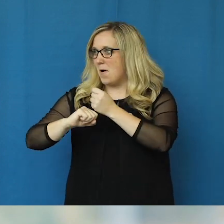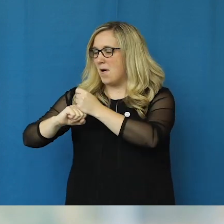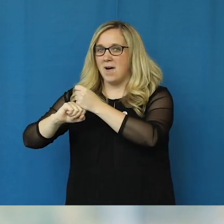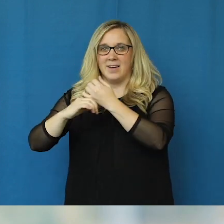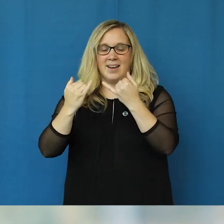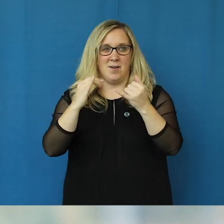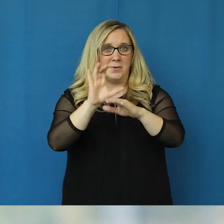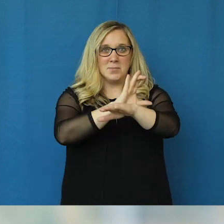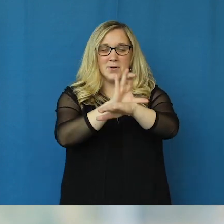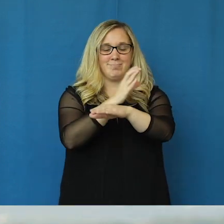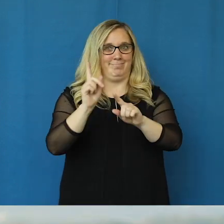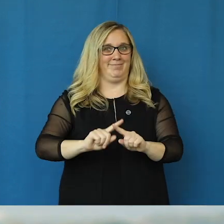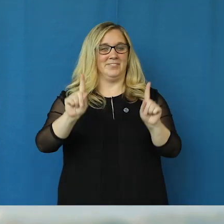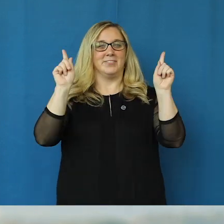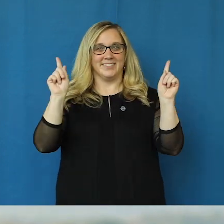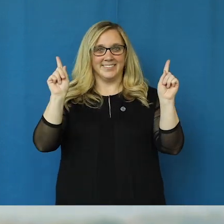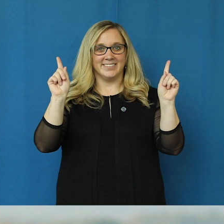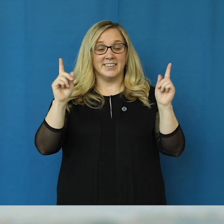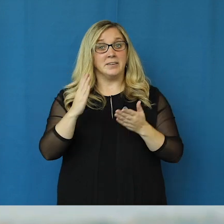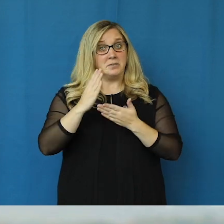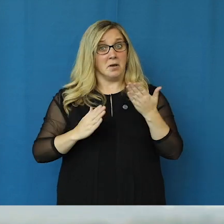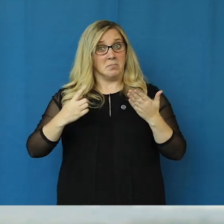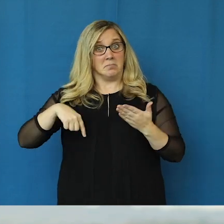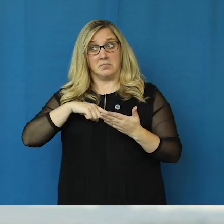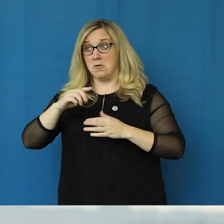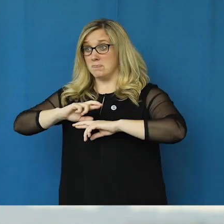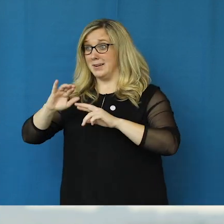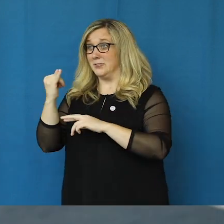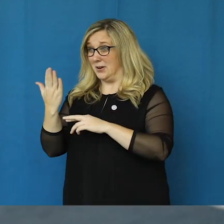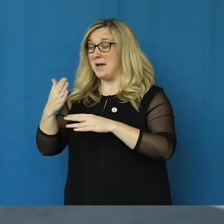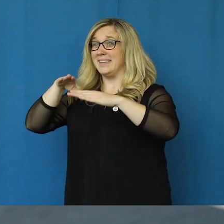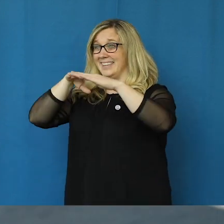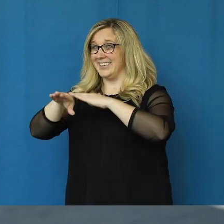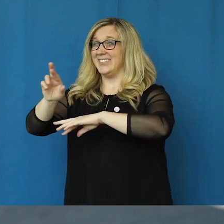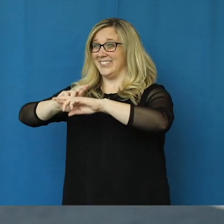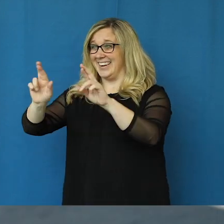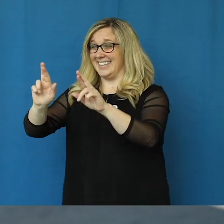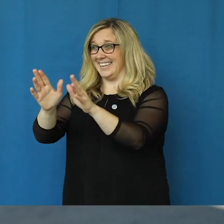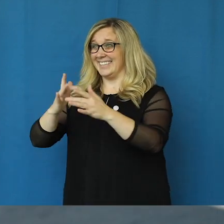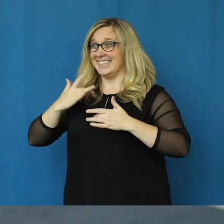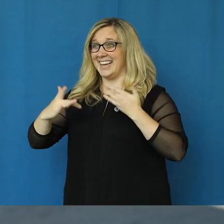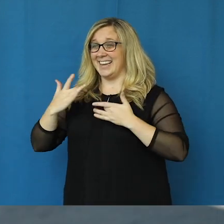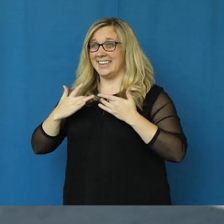but instead virtually. Some of us entered the workforce ready and excited, and some of us felt nervous and maybe even a little